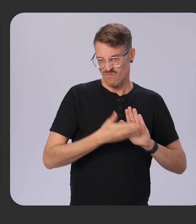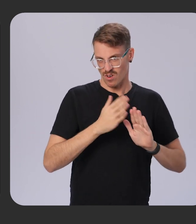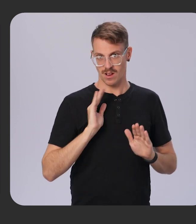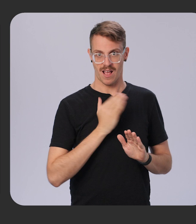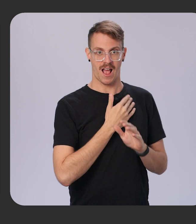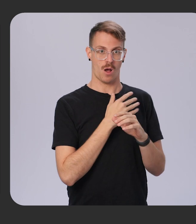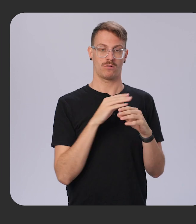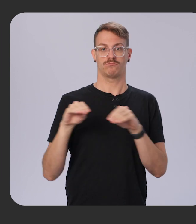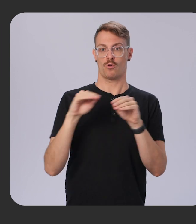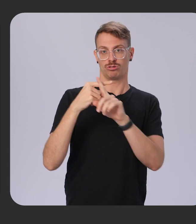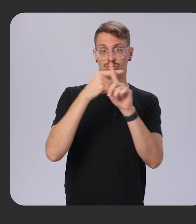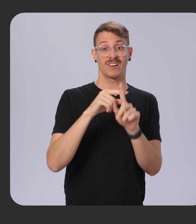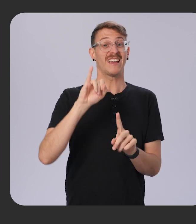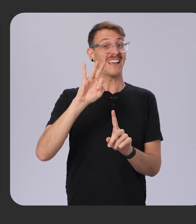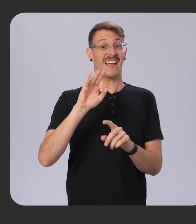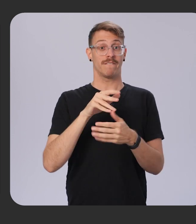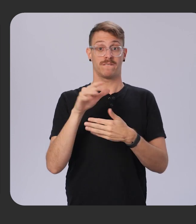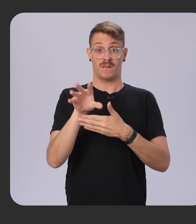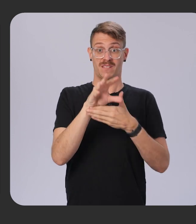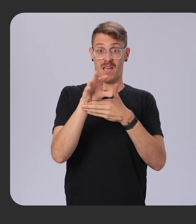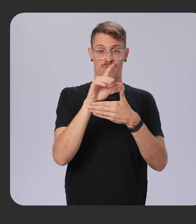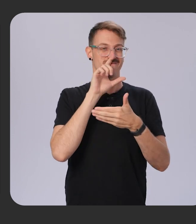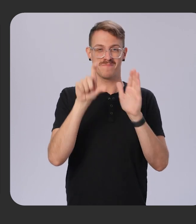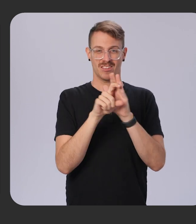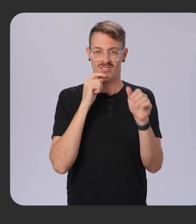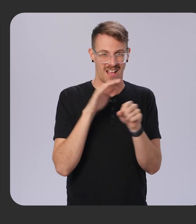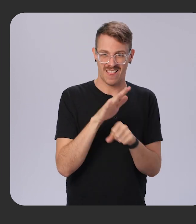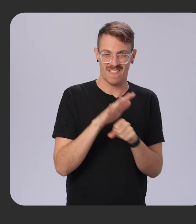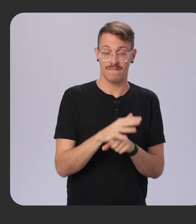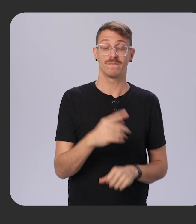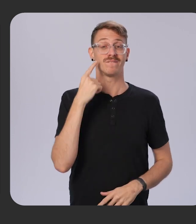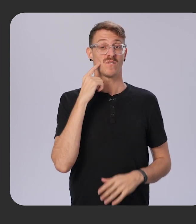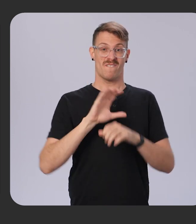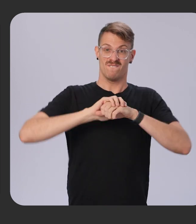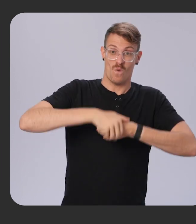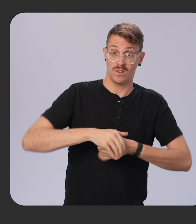the camera image is not enough, forced here by turning the screen black.